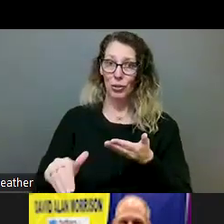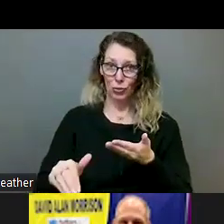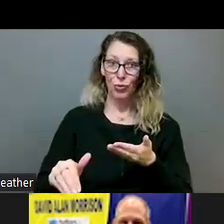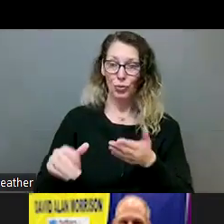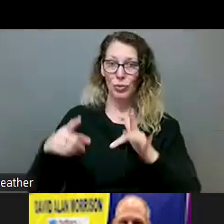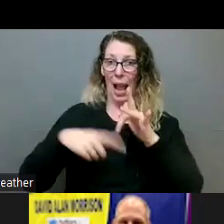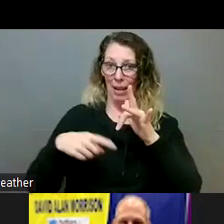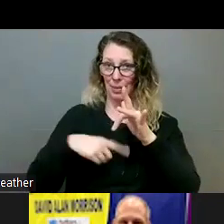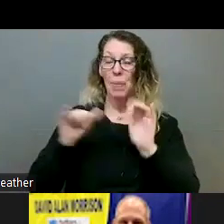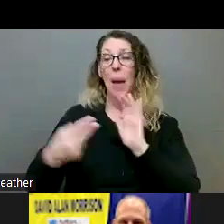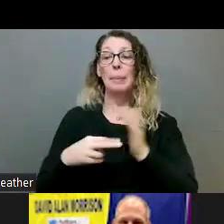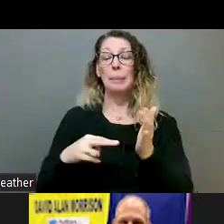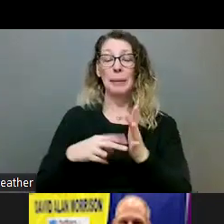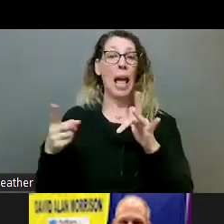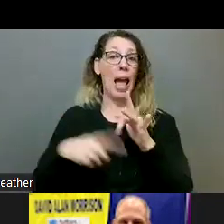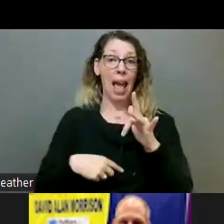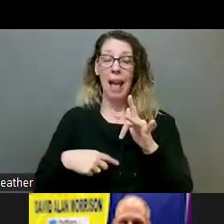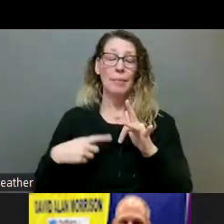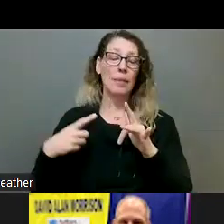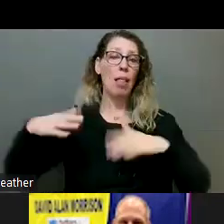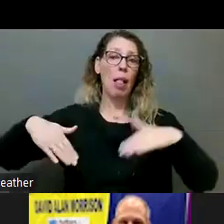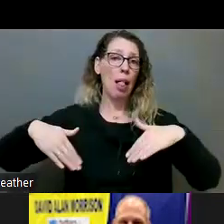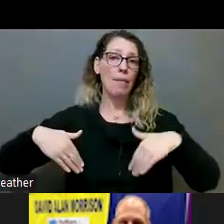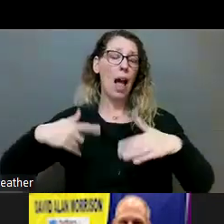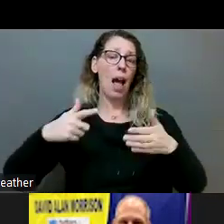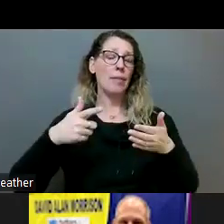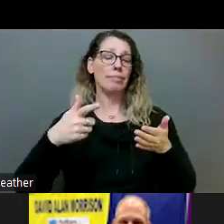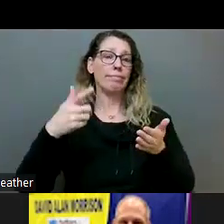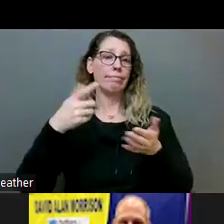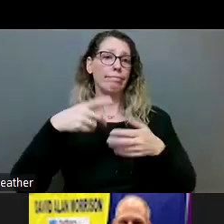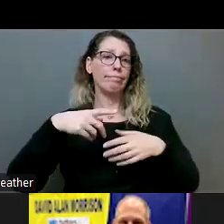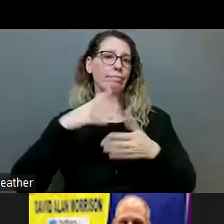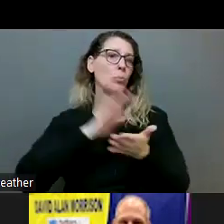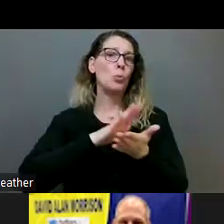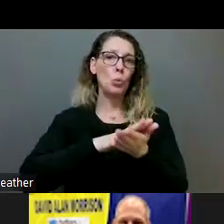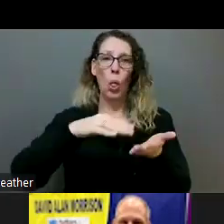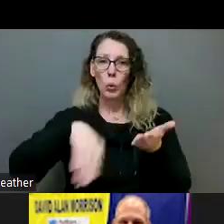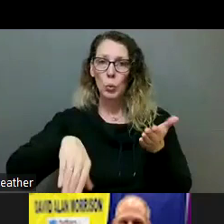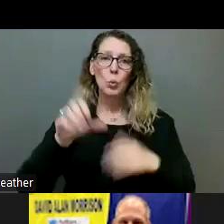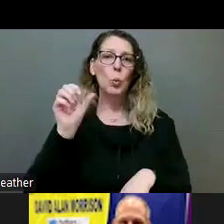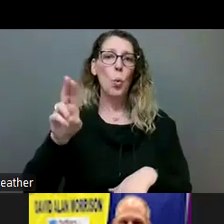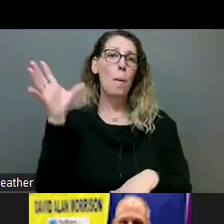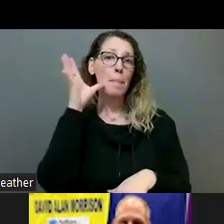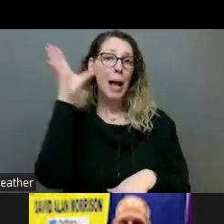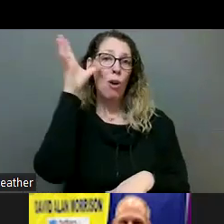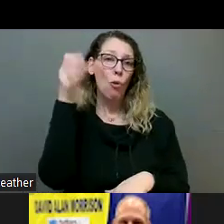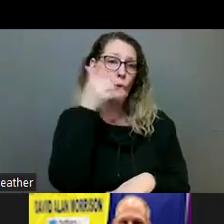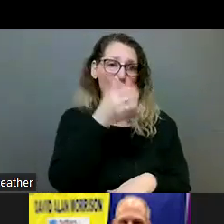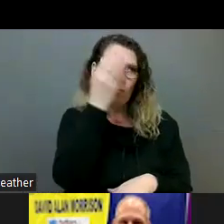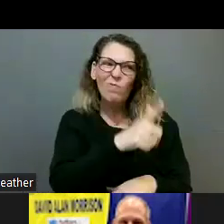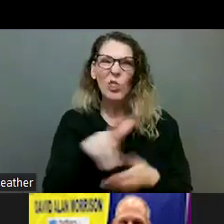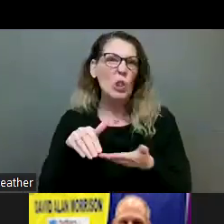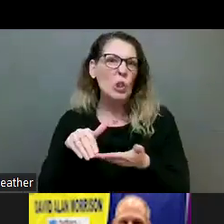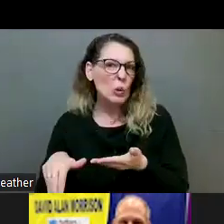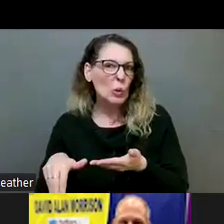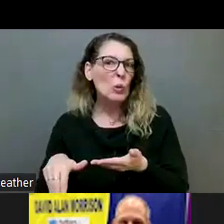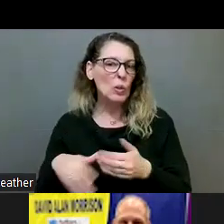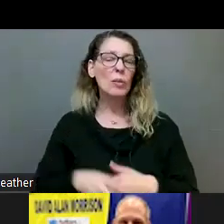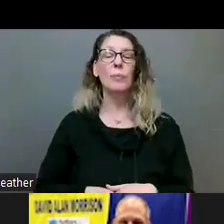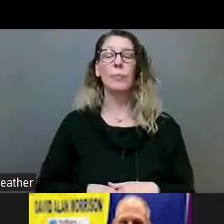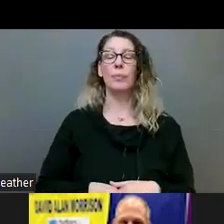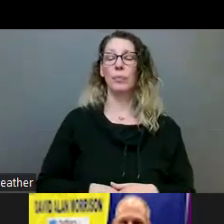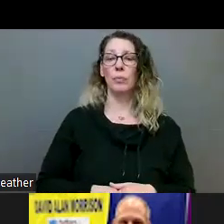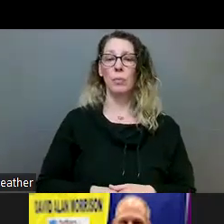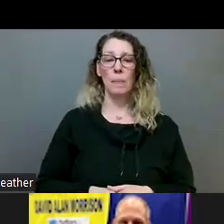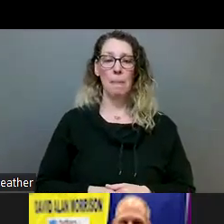absences that have not been excused by the school or called in by the parent.